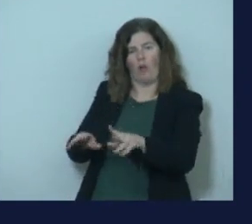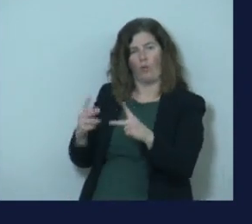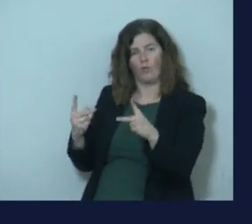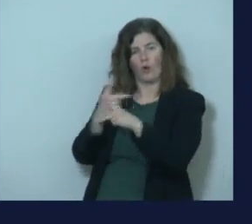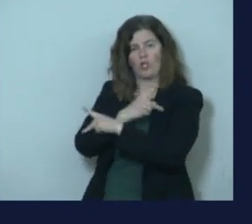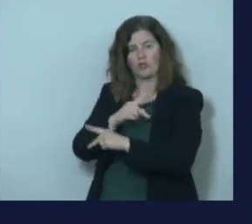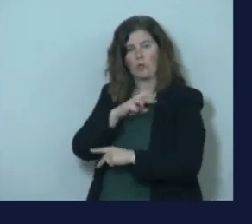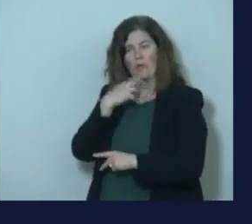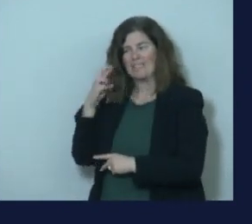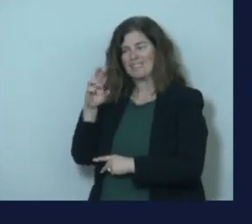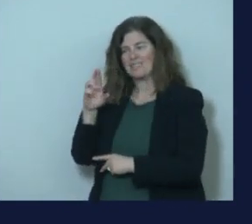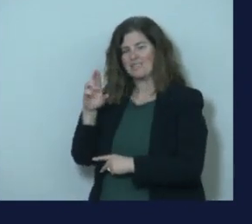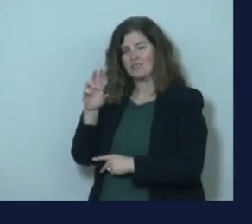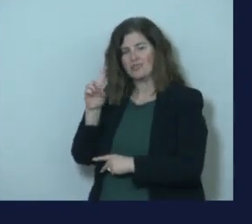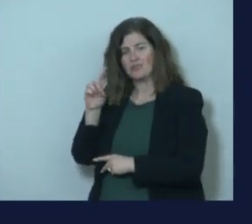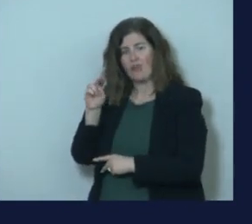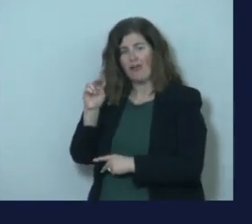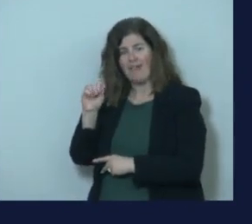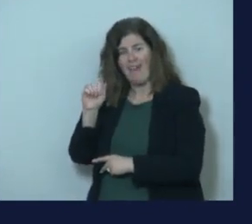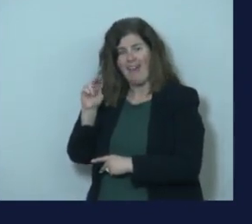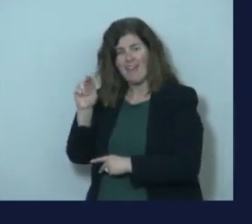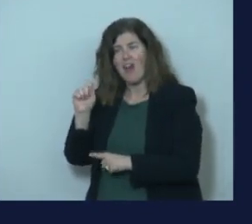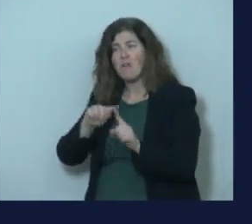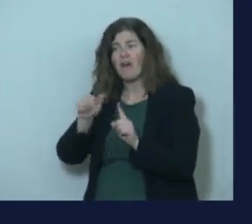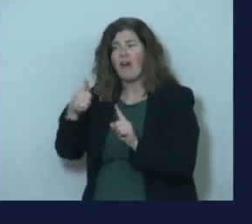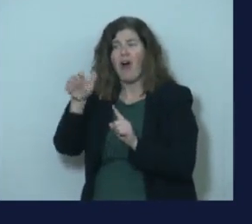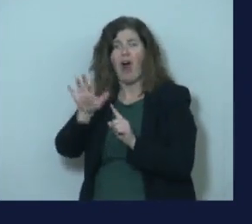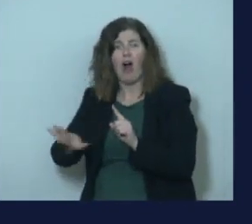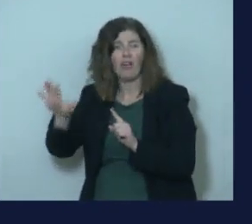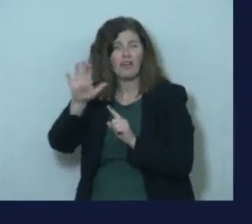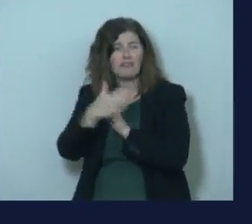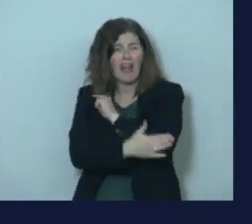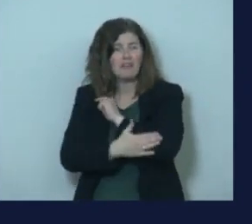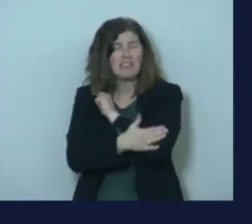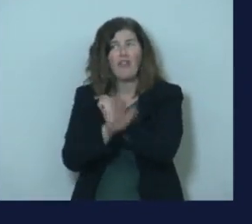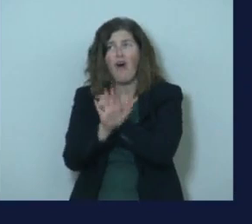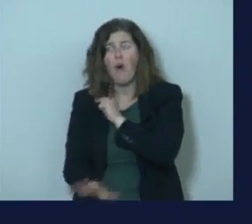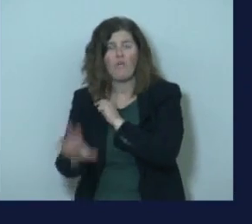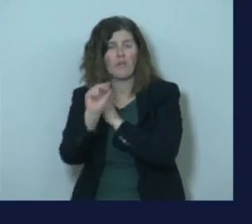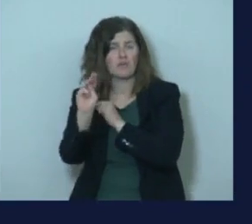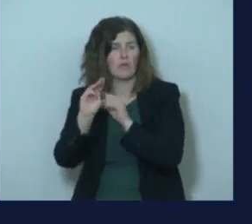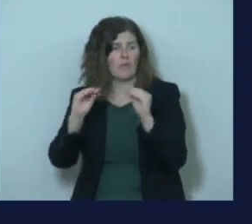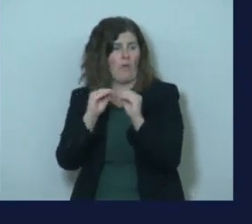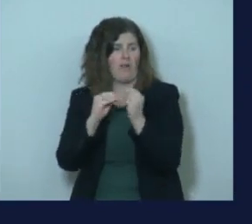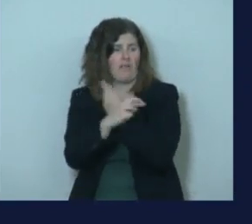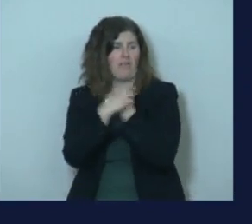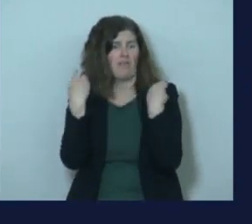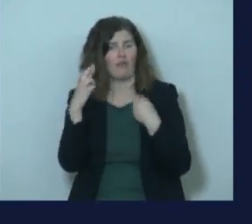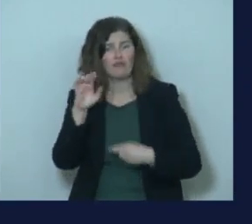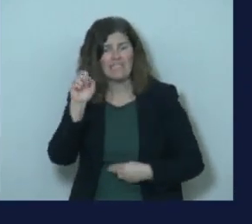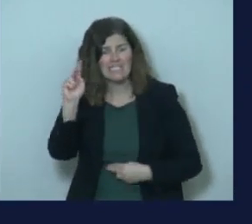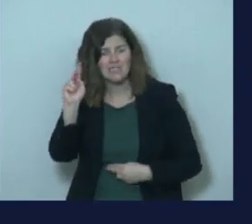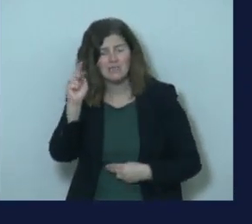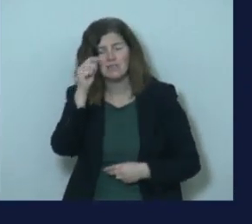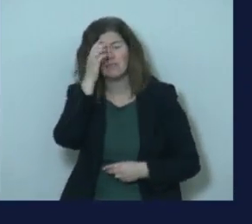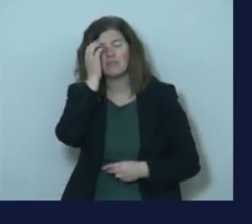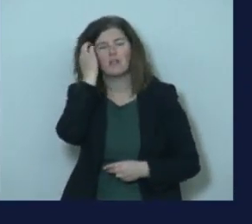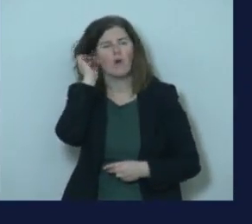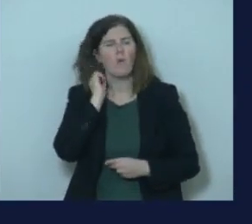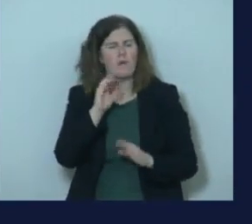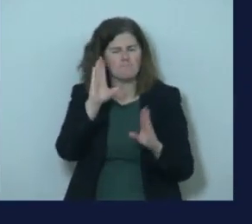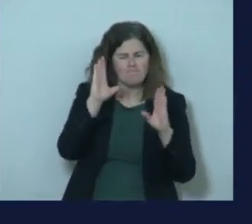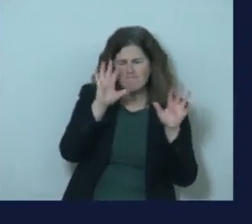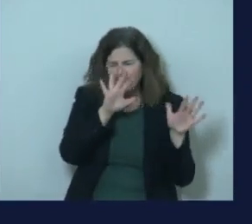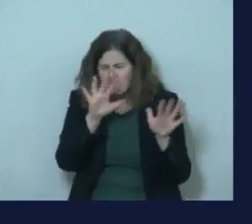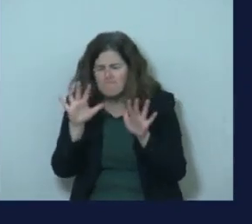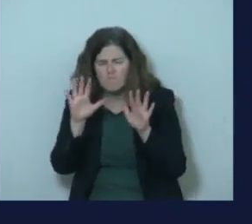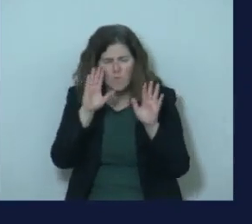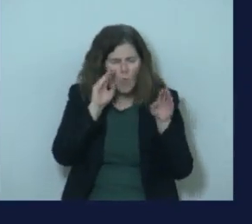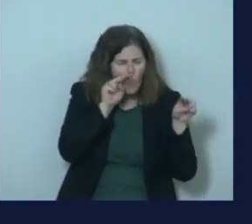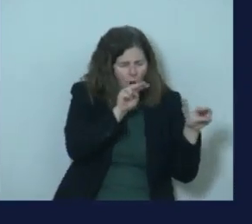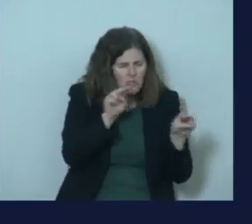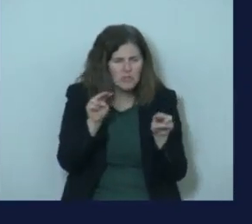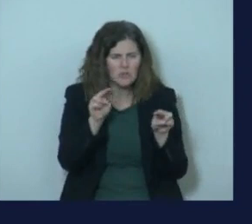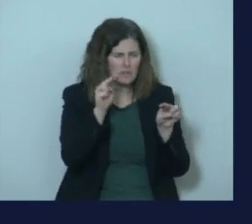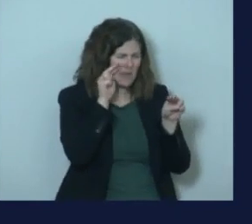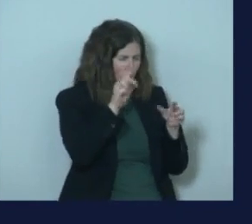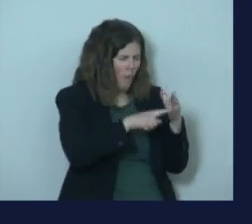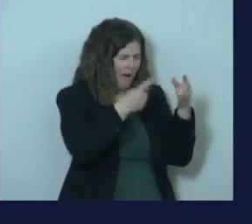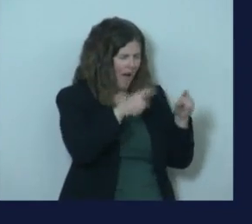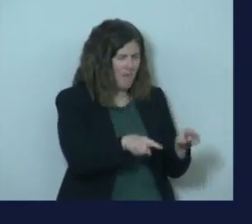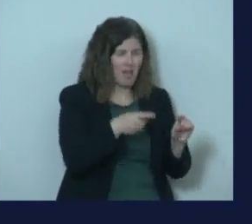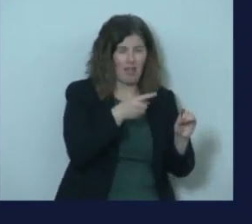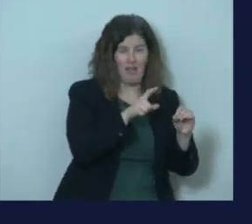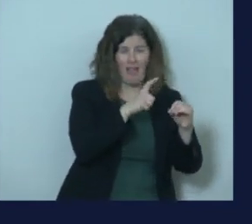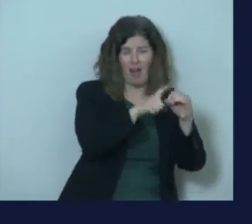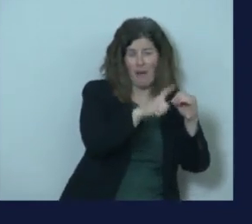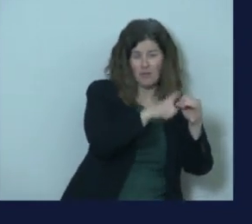IF WE AREN’T CAREFUL AND WE AREN’T CLEAR THAT PEOPLE MOVE BETWEEN COMMUNITIES, WE SPREAD RISK NOT JUST TO THE COUNTY BUT TO EVERY OTHER COUNTY IN NEW MEXICO.